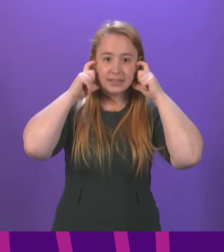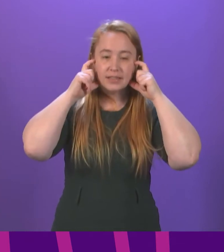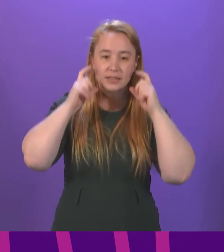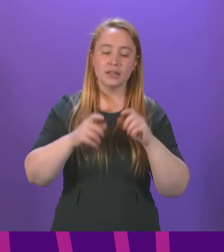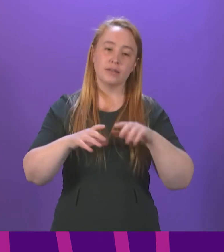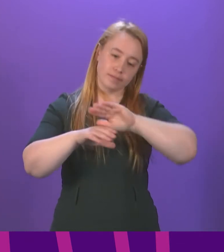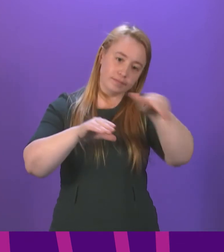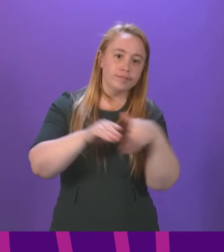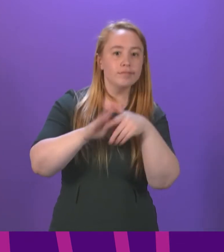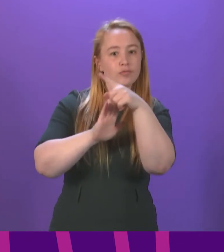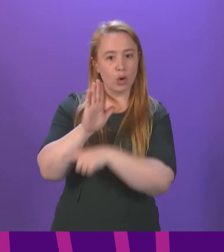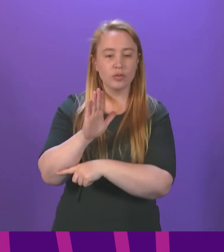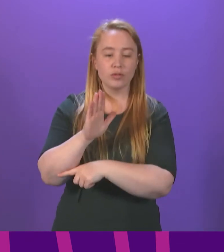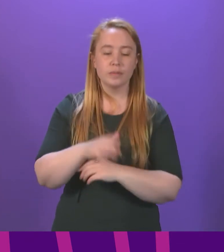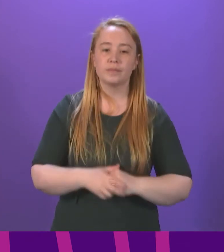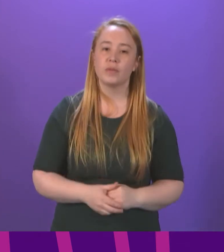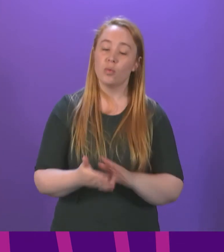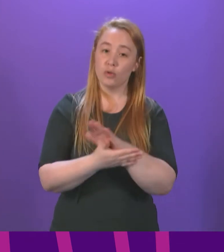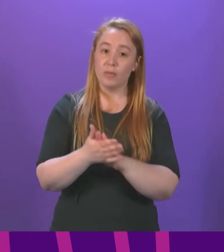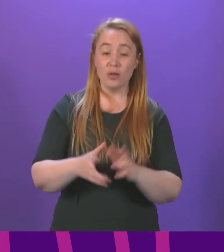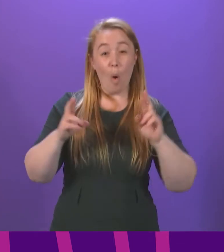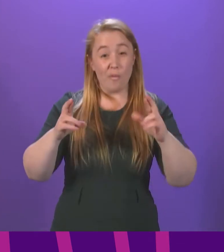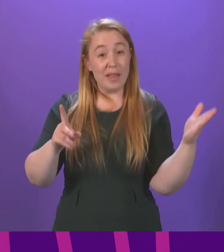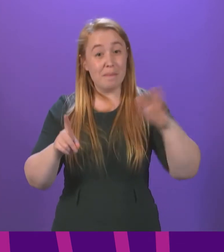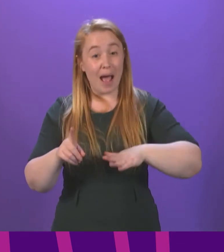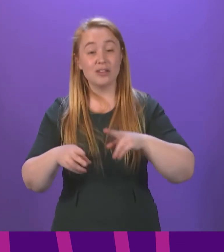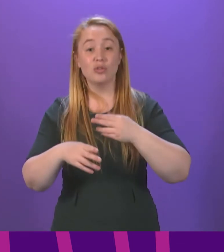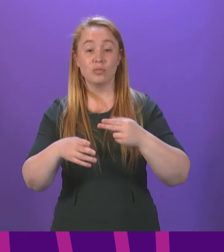Testing will help us to return to activities that have been largely restricted over the